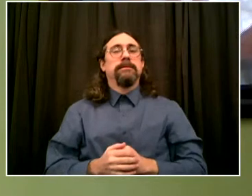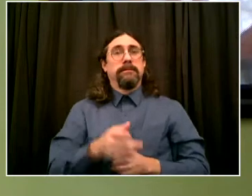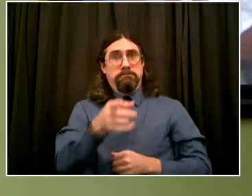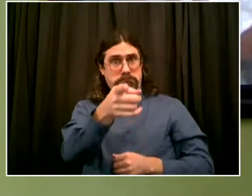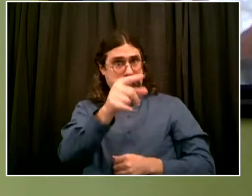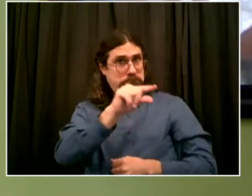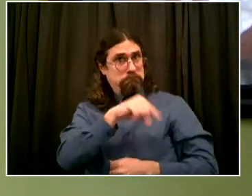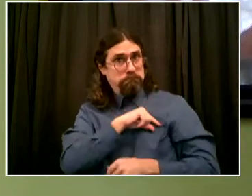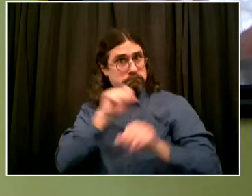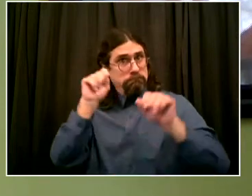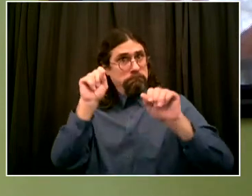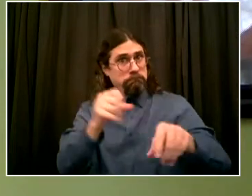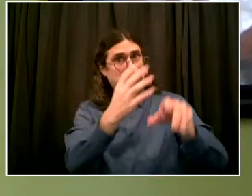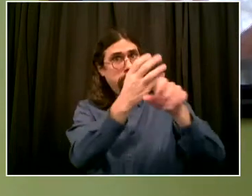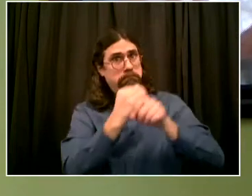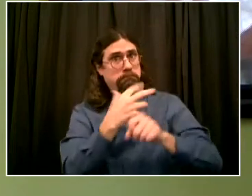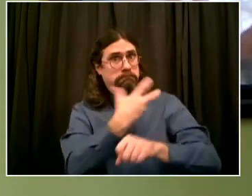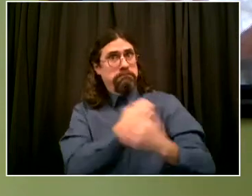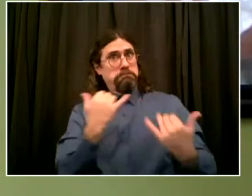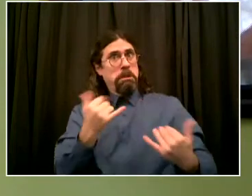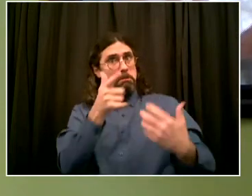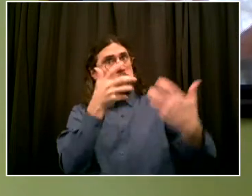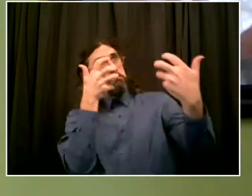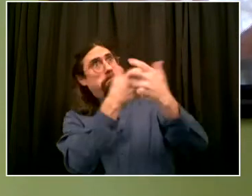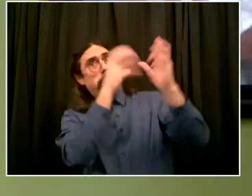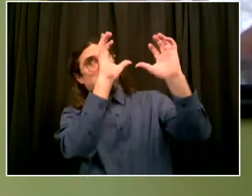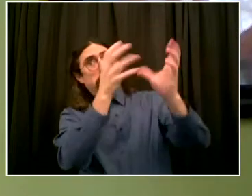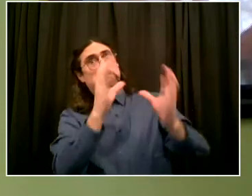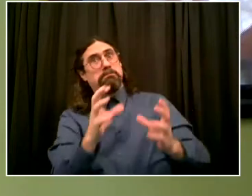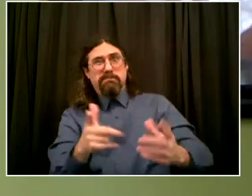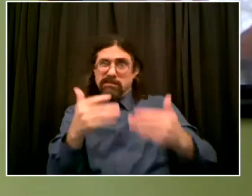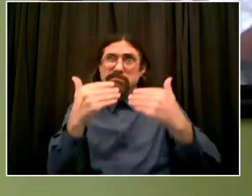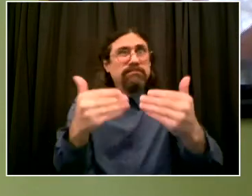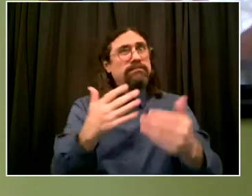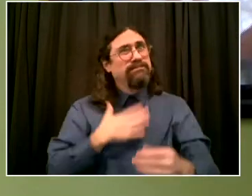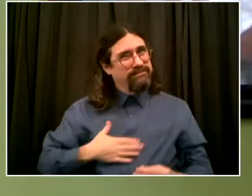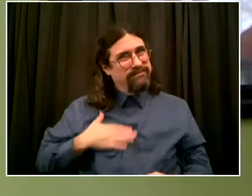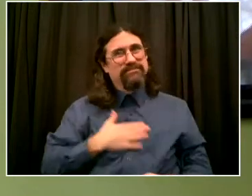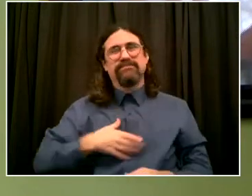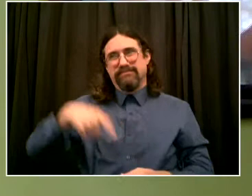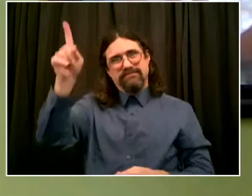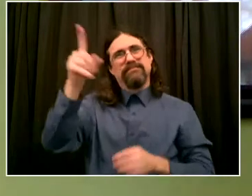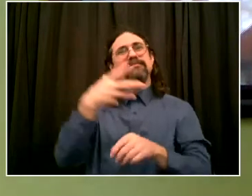HAVEVEA COUPLE OF WAYS S OFDOING THAT, THE MOST POWERFUL L NEO WE HAVE IIS VACCINATION. IF YOU'RE ELIGIBLE TO BBE VACCINATED WE